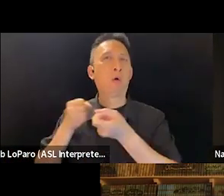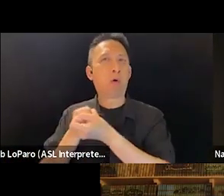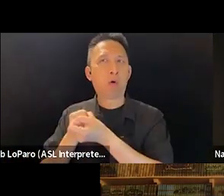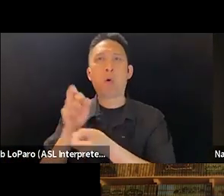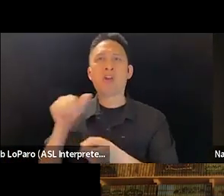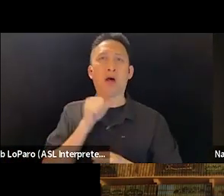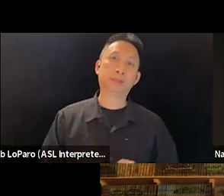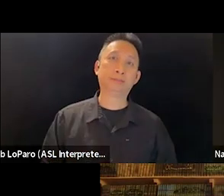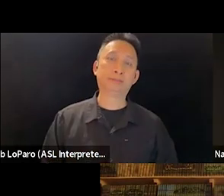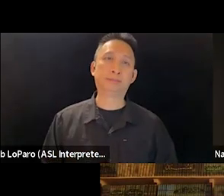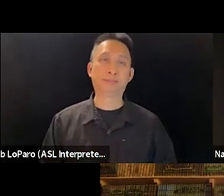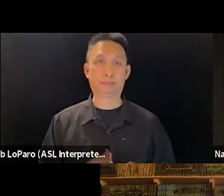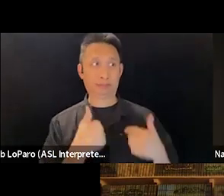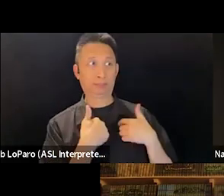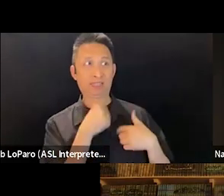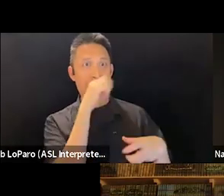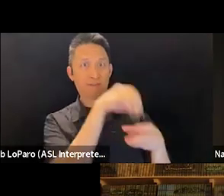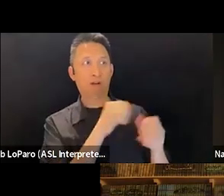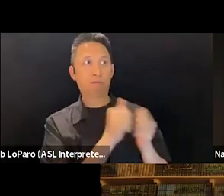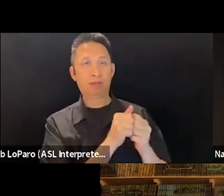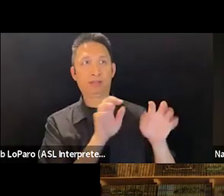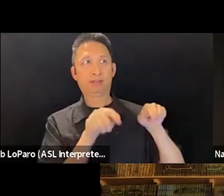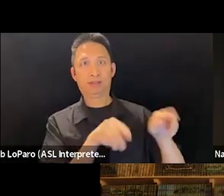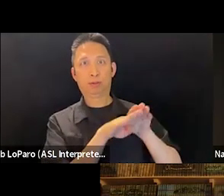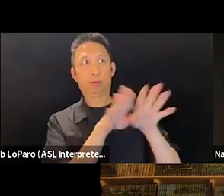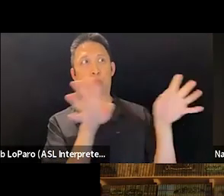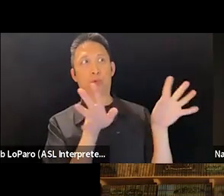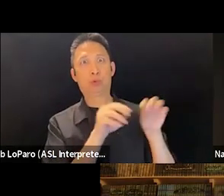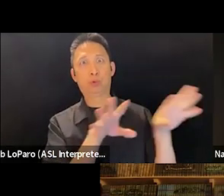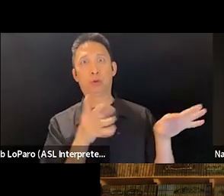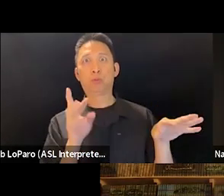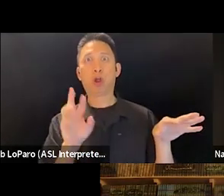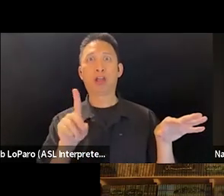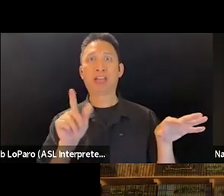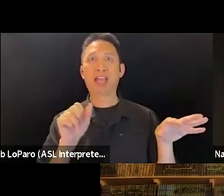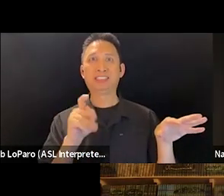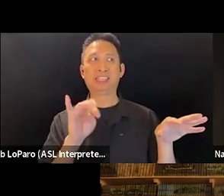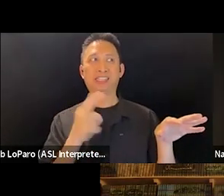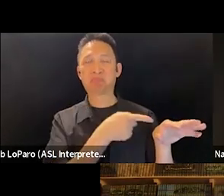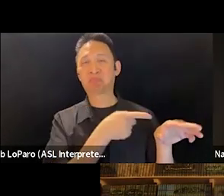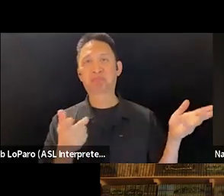I feel really free without, I don't have any slot. I don't have any...